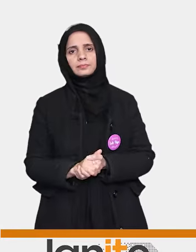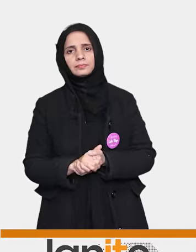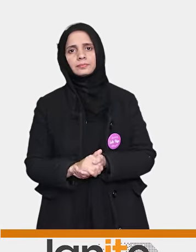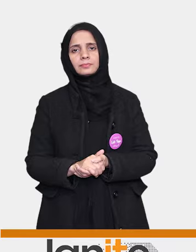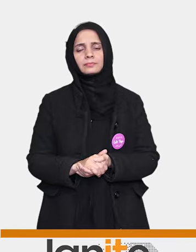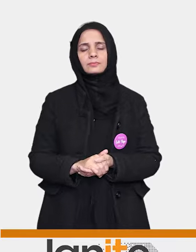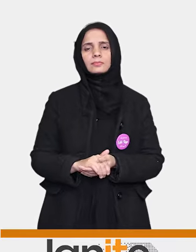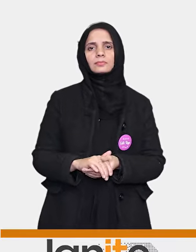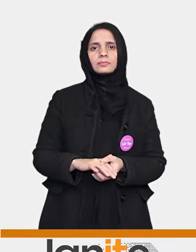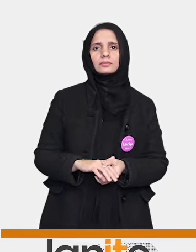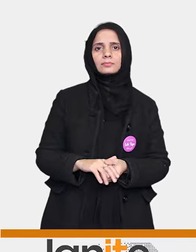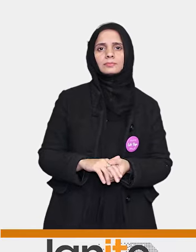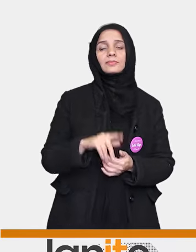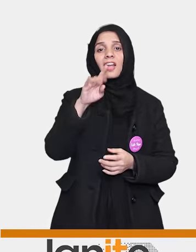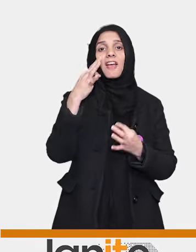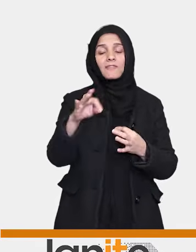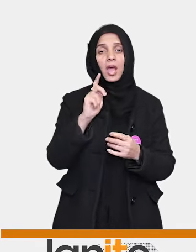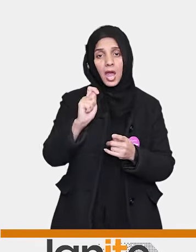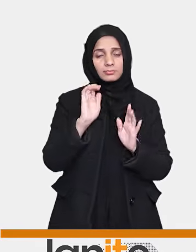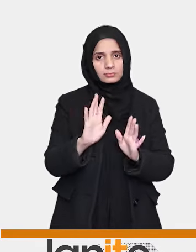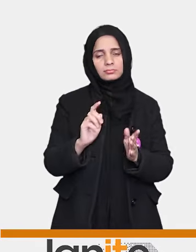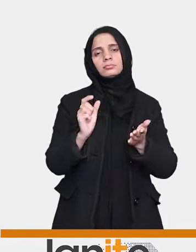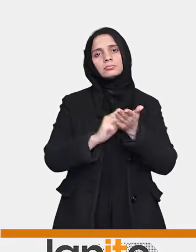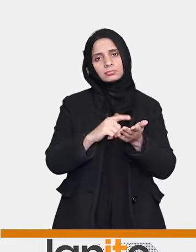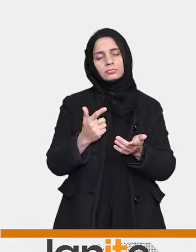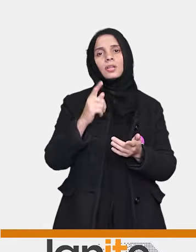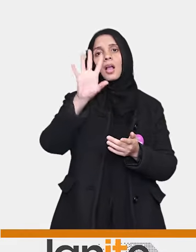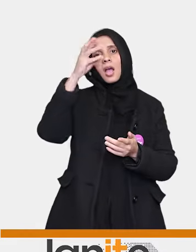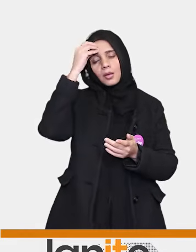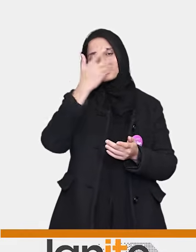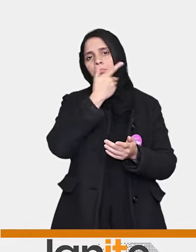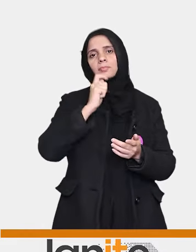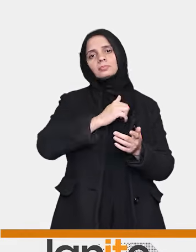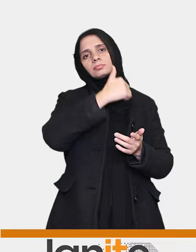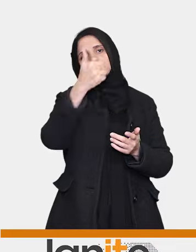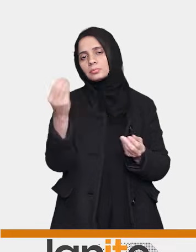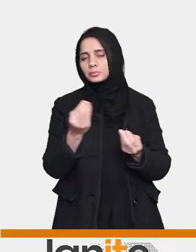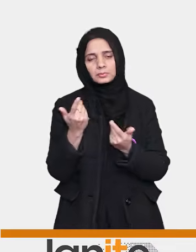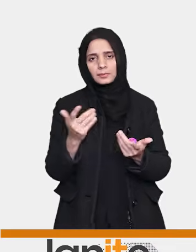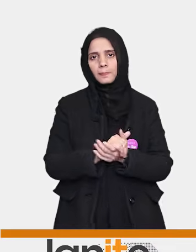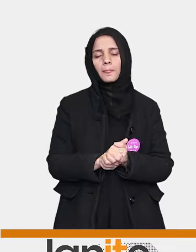For freelancer it is ‘Work’. For employer it is ‘Hire’. Simple is that. Right? On Freelancer.com,